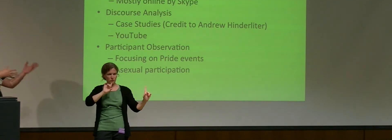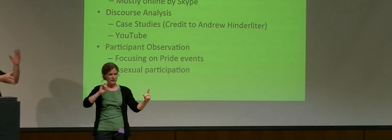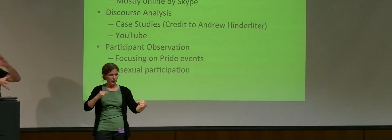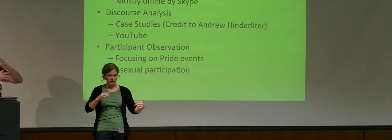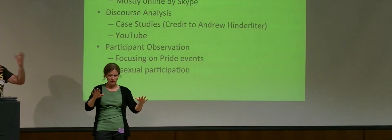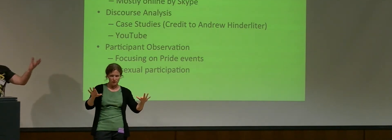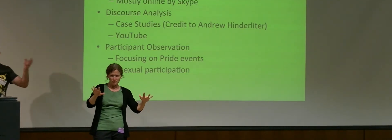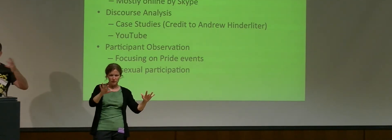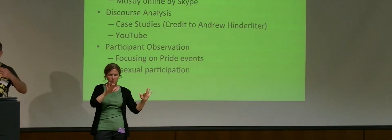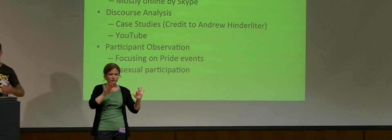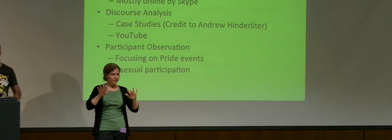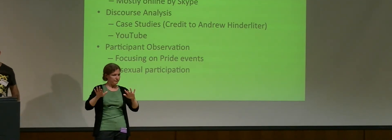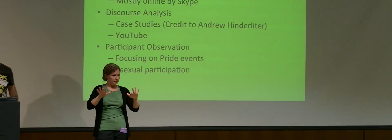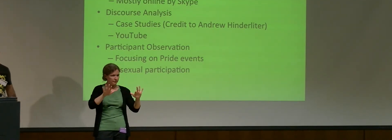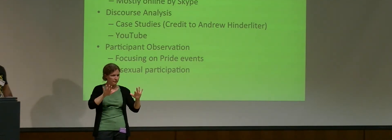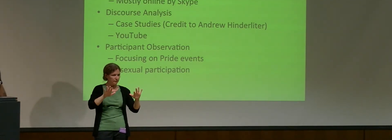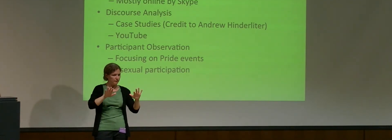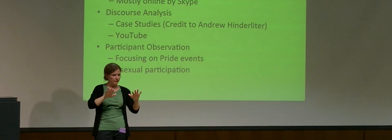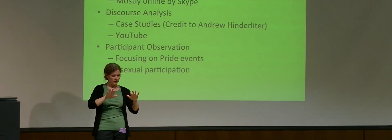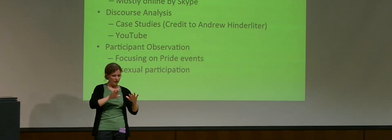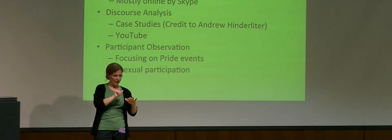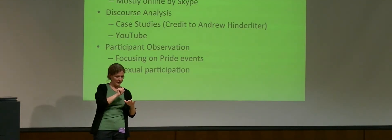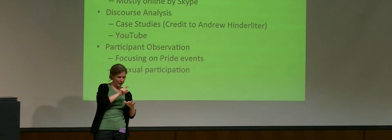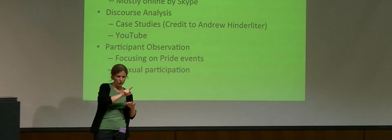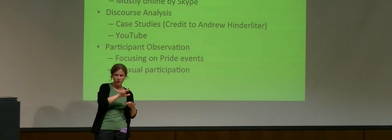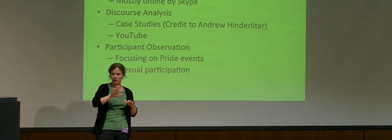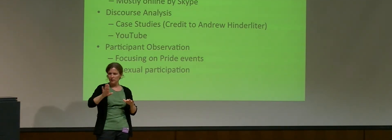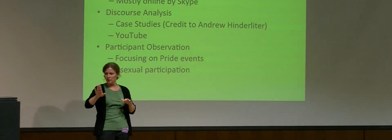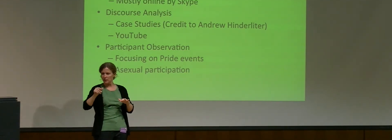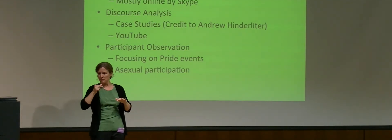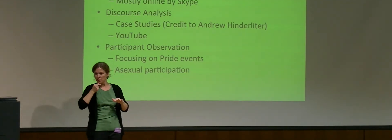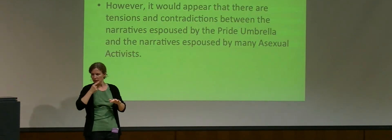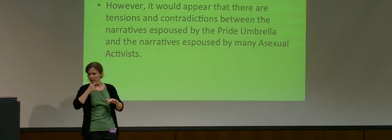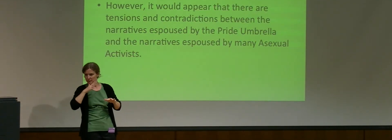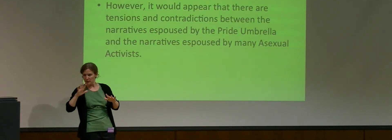Start to see the way these different stories work together.